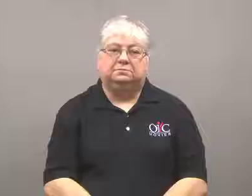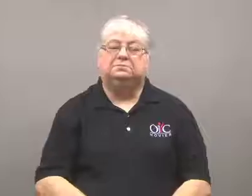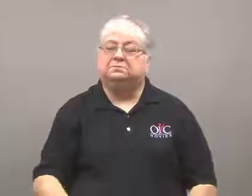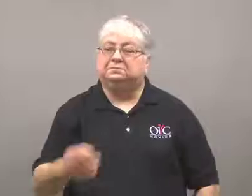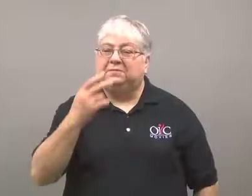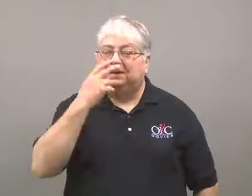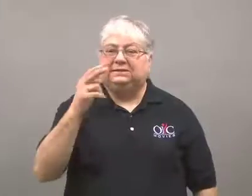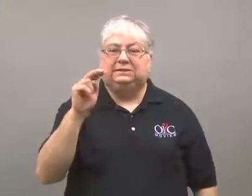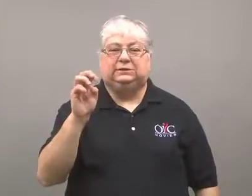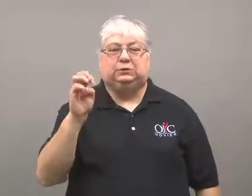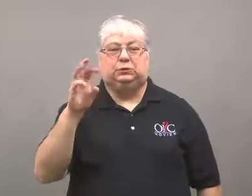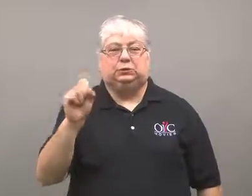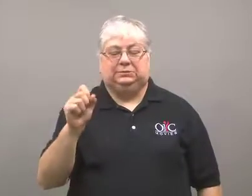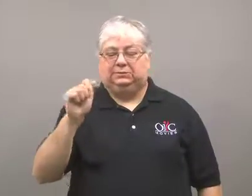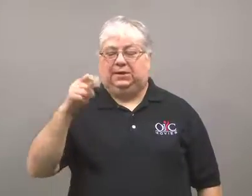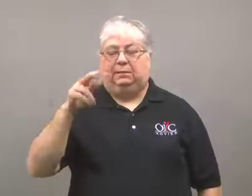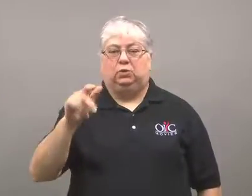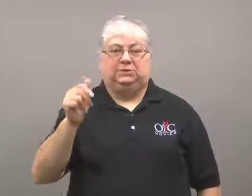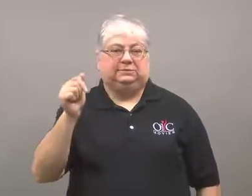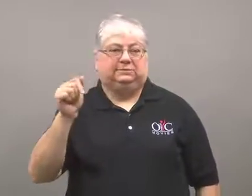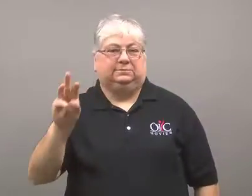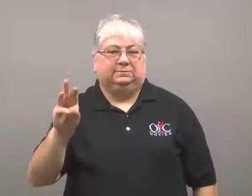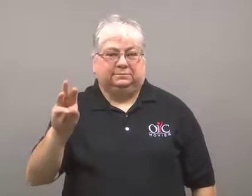This was in the news on April 16.